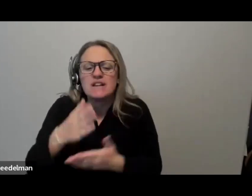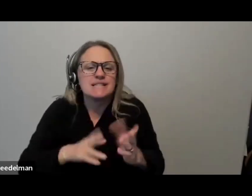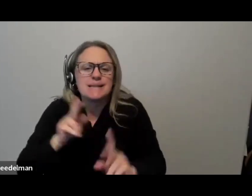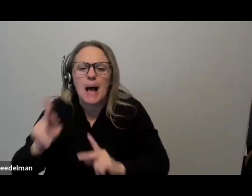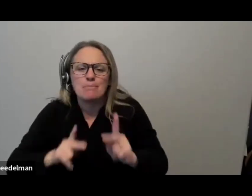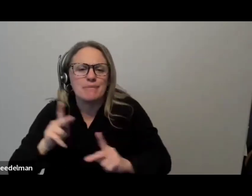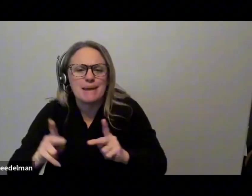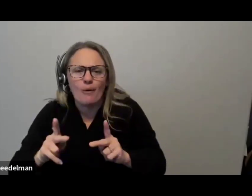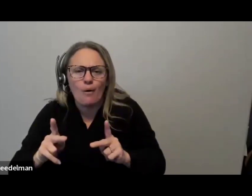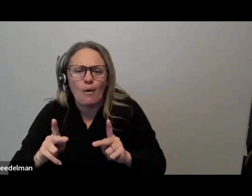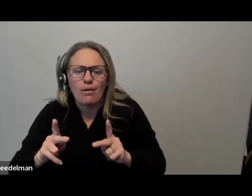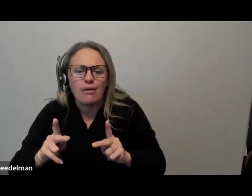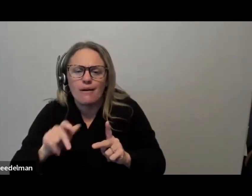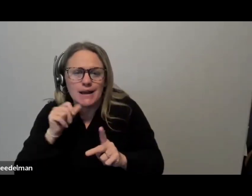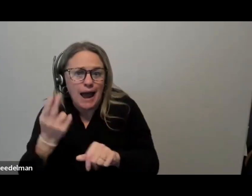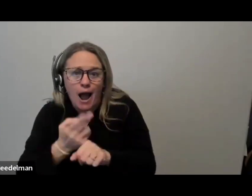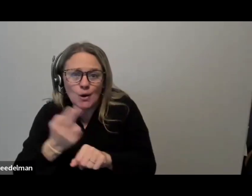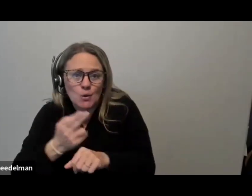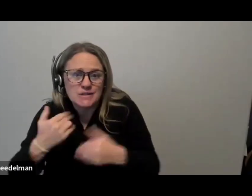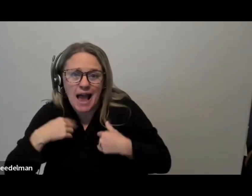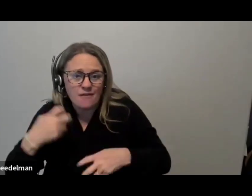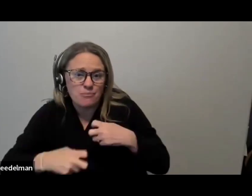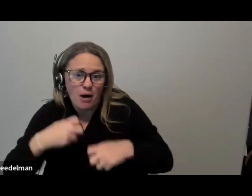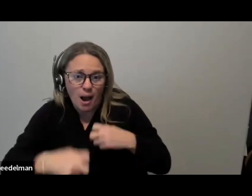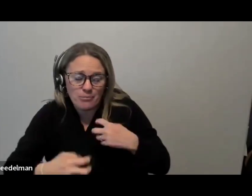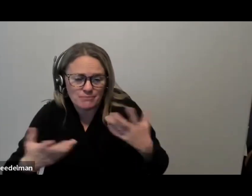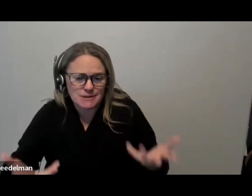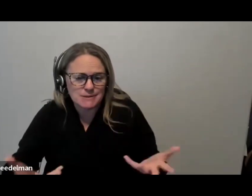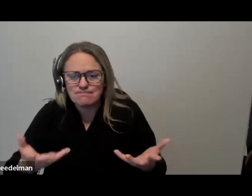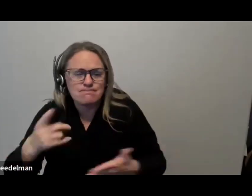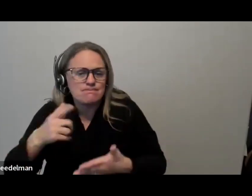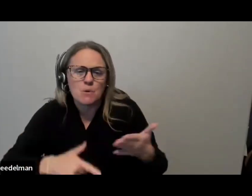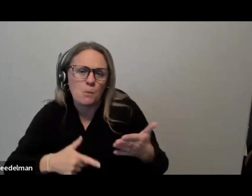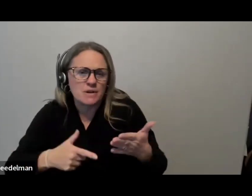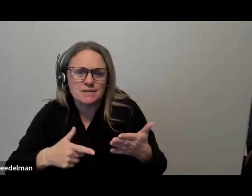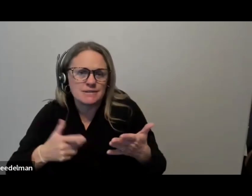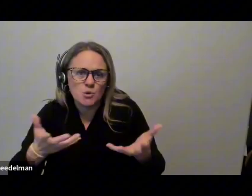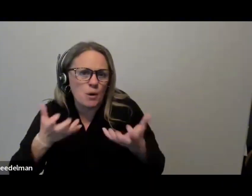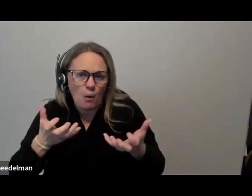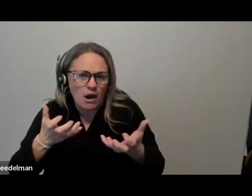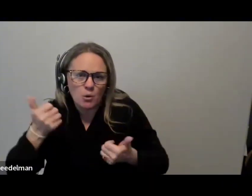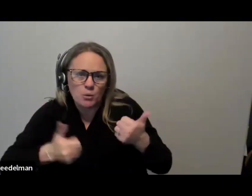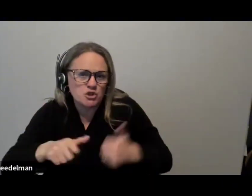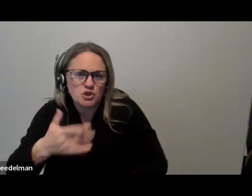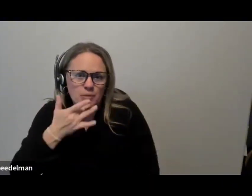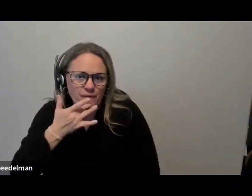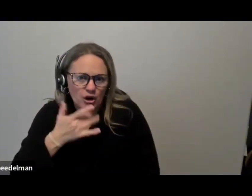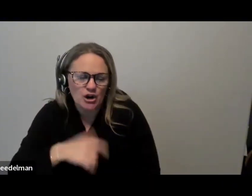and therefore we have us having to pull back a feature? What would you prefer? And then when we start to have that kind of a conversation,